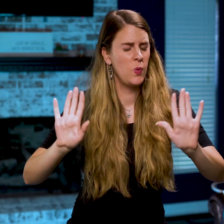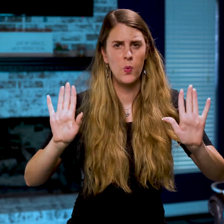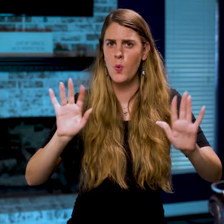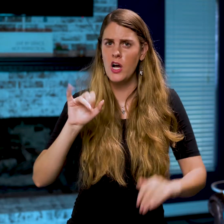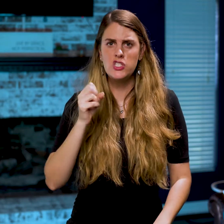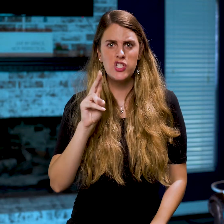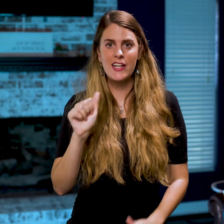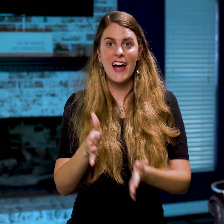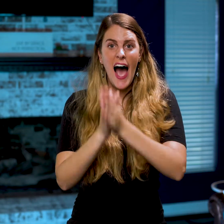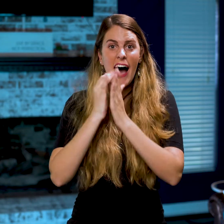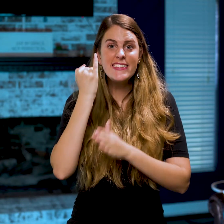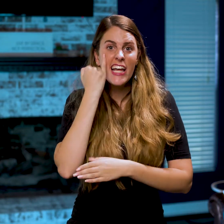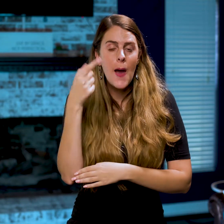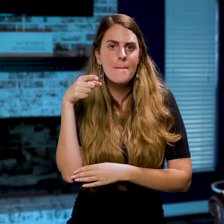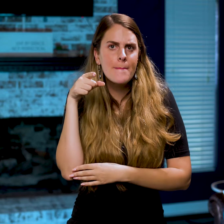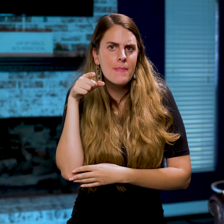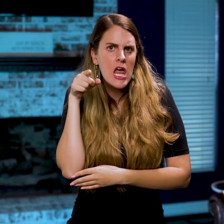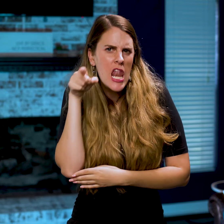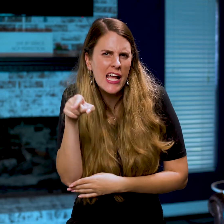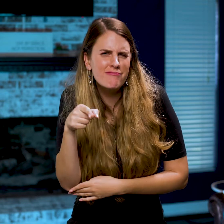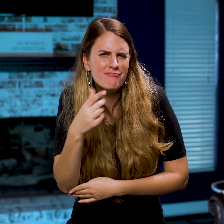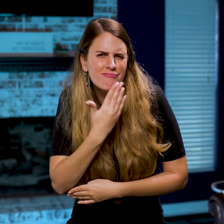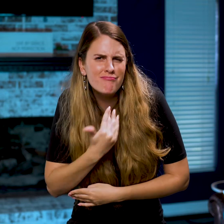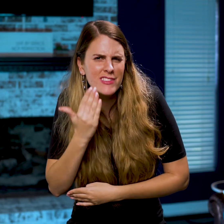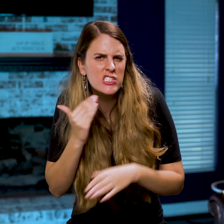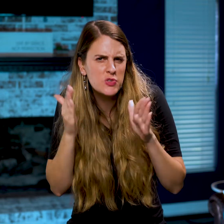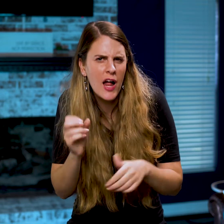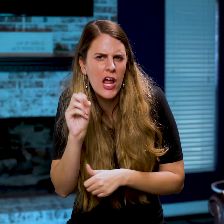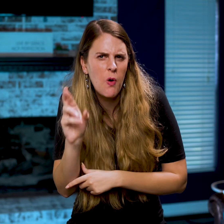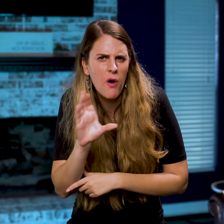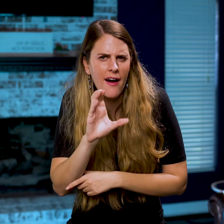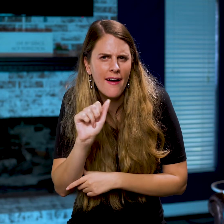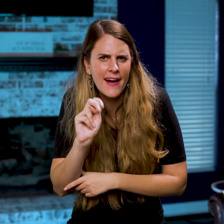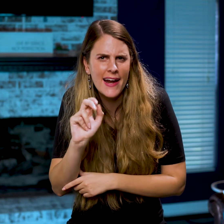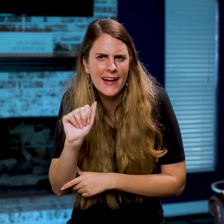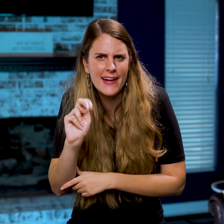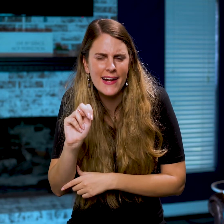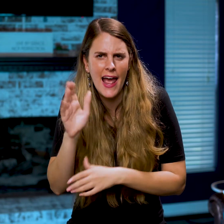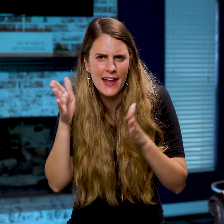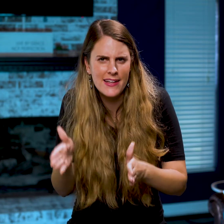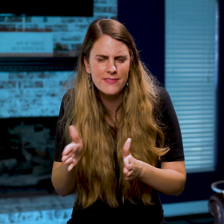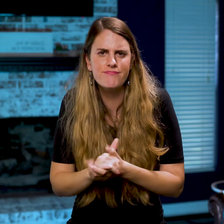Joshua asks if he’s an Israelite or Canaanite,